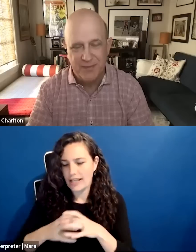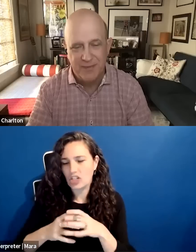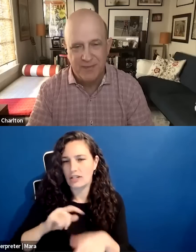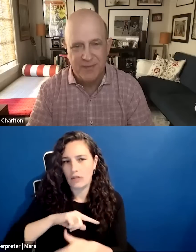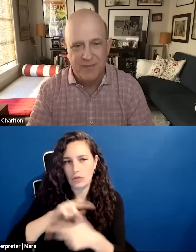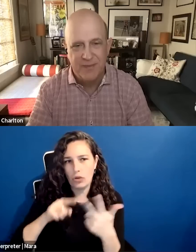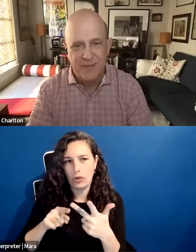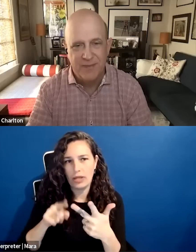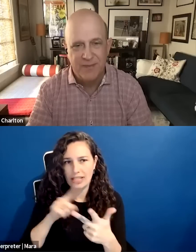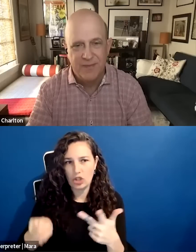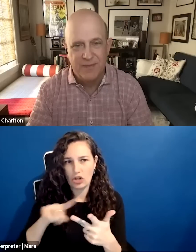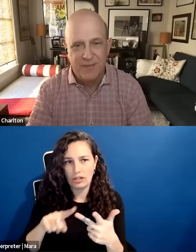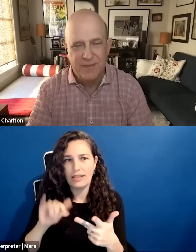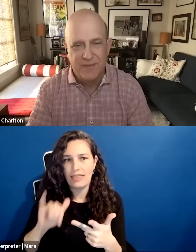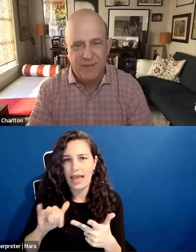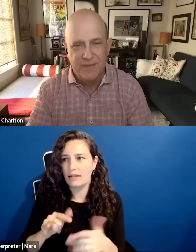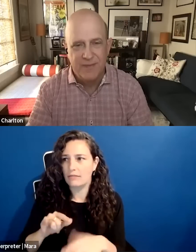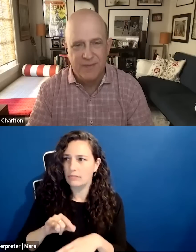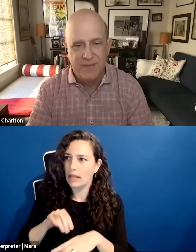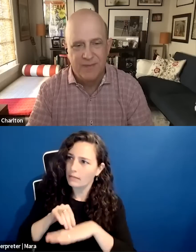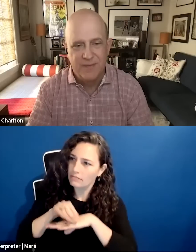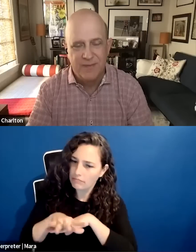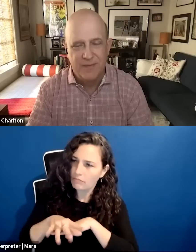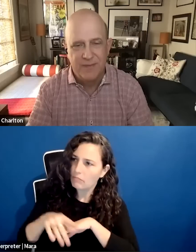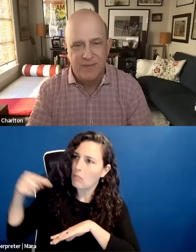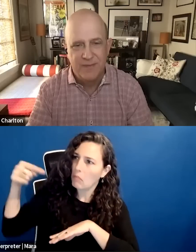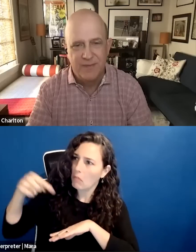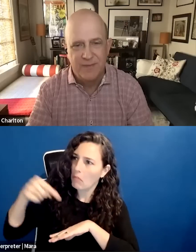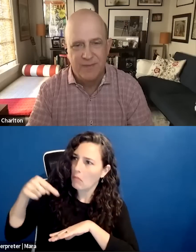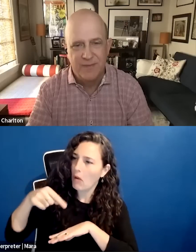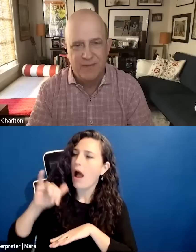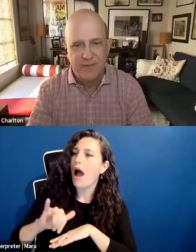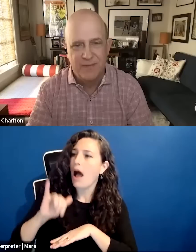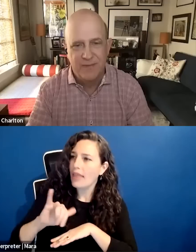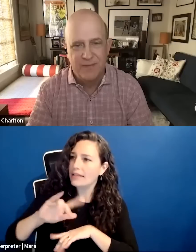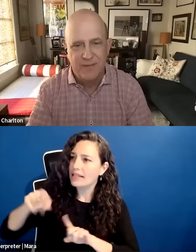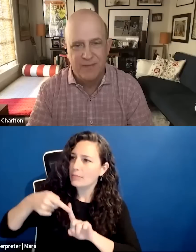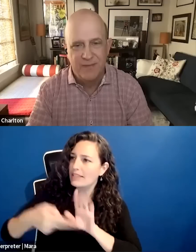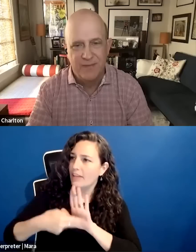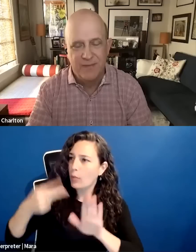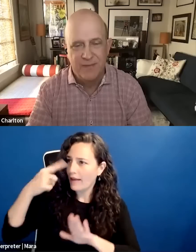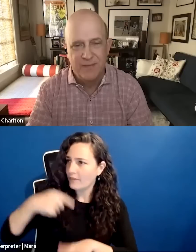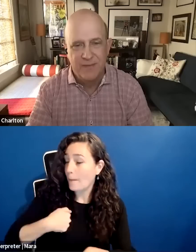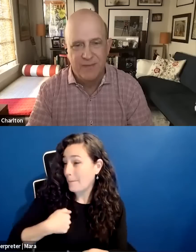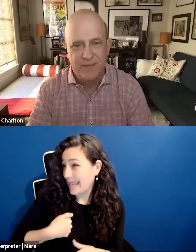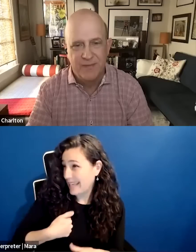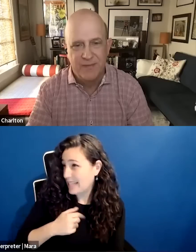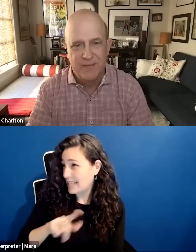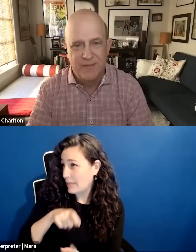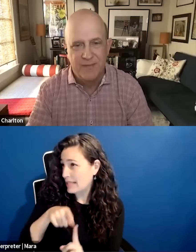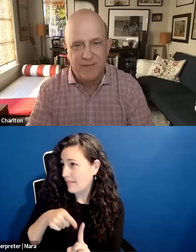can really point to a particular like brand. Like for me, I went from playing a lot of party girls,